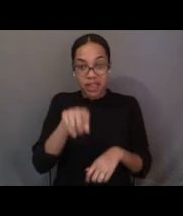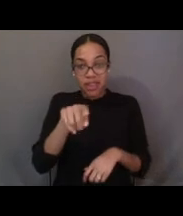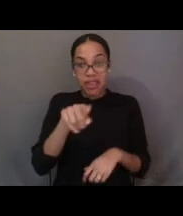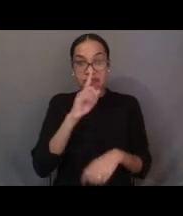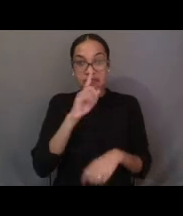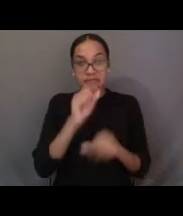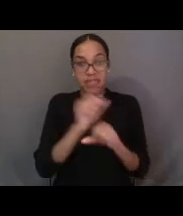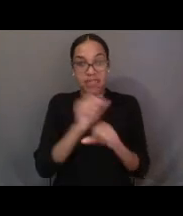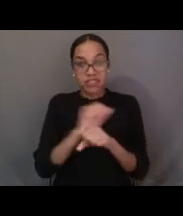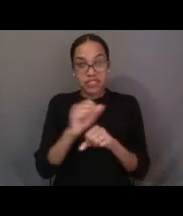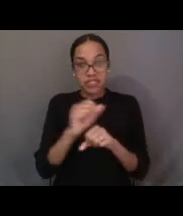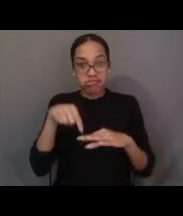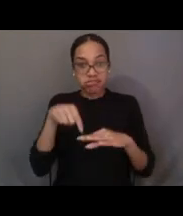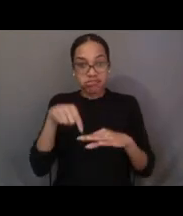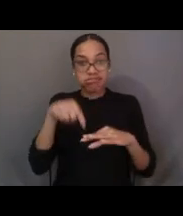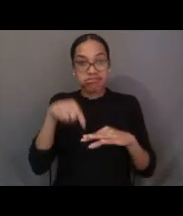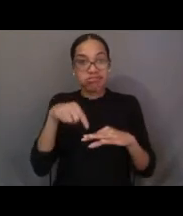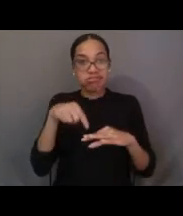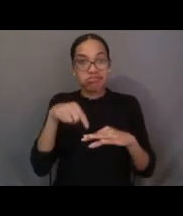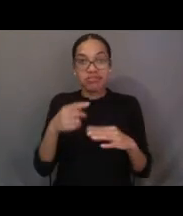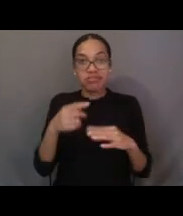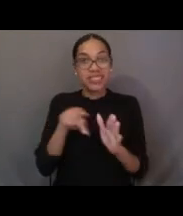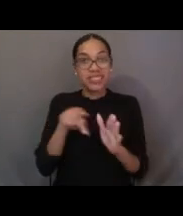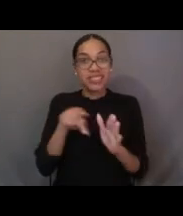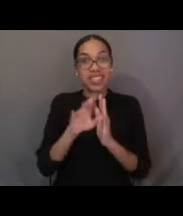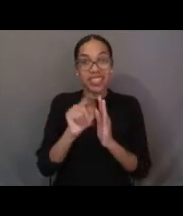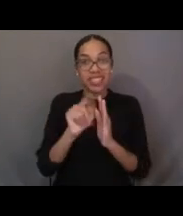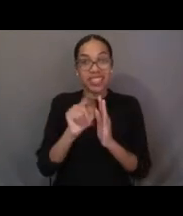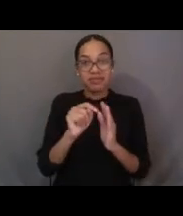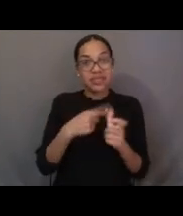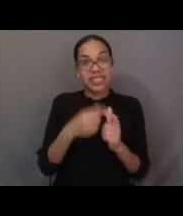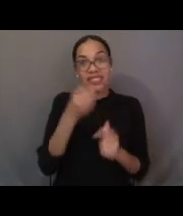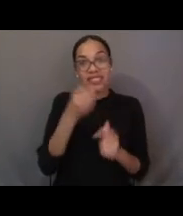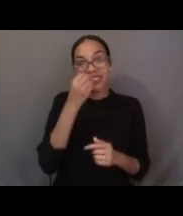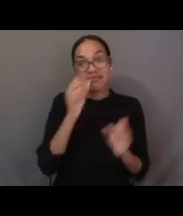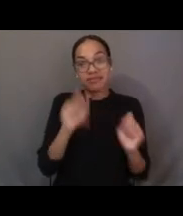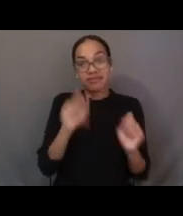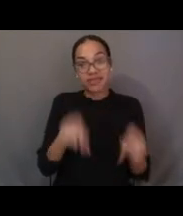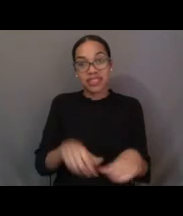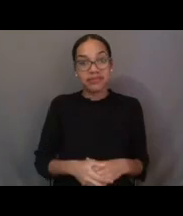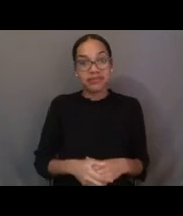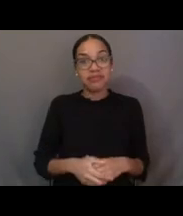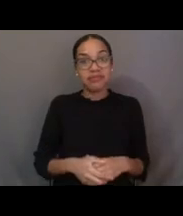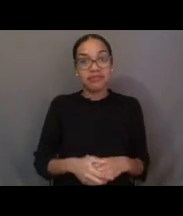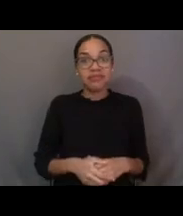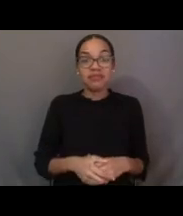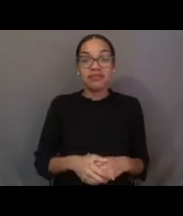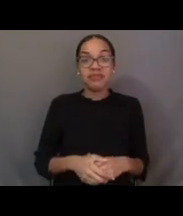and and that oyster was killed because of that, and it was eaten. So oyster drills are actually one of the biggest predators